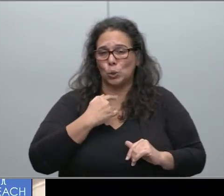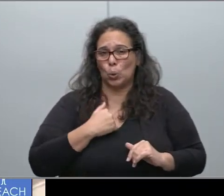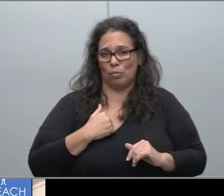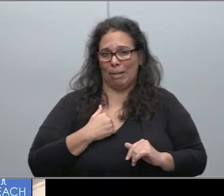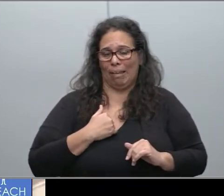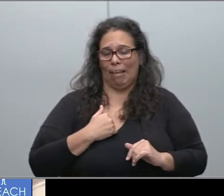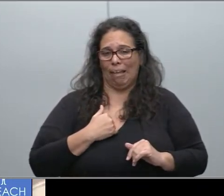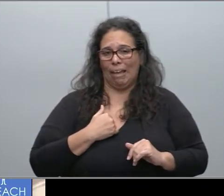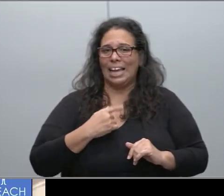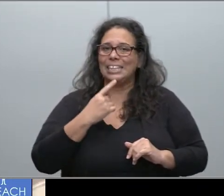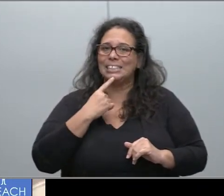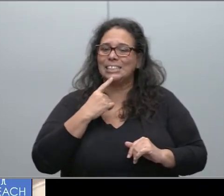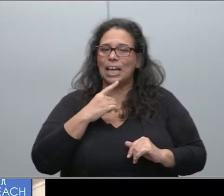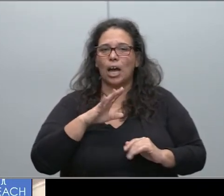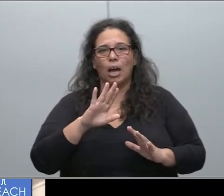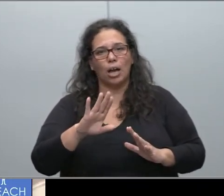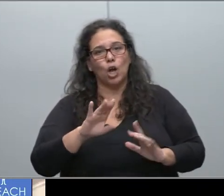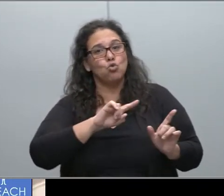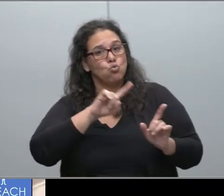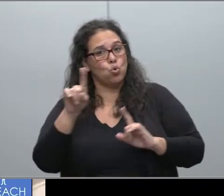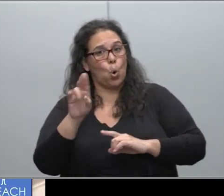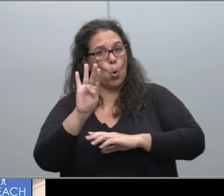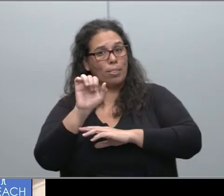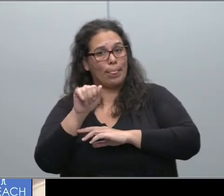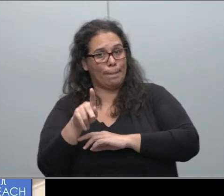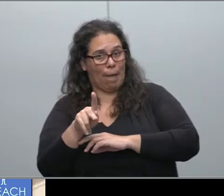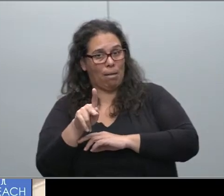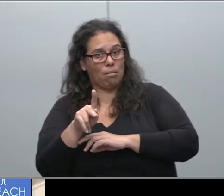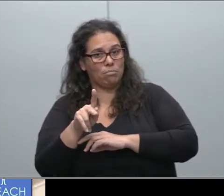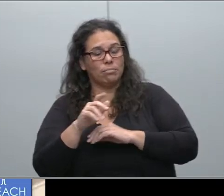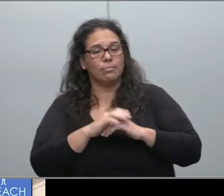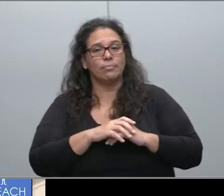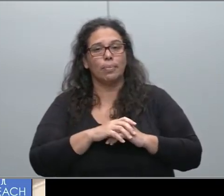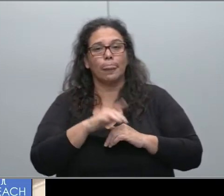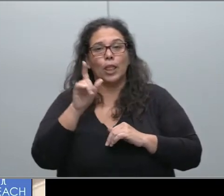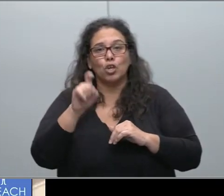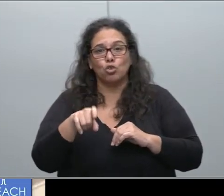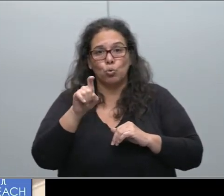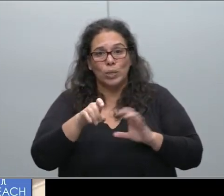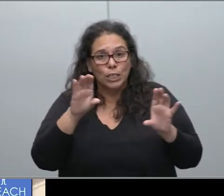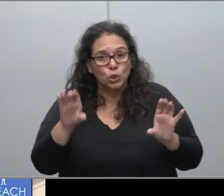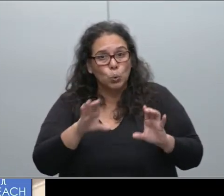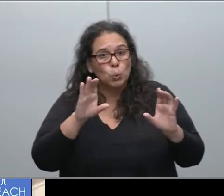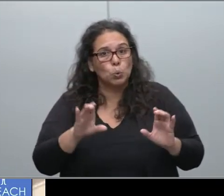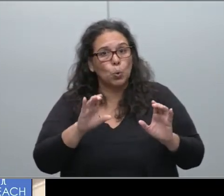And somebody also recommended the book "Uniquely Human" by Dr. Barry Prizant.